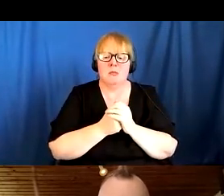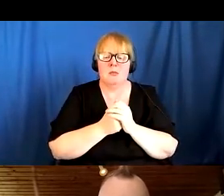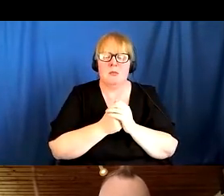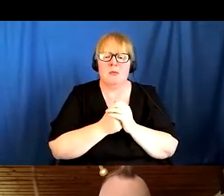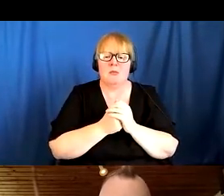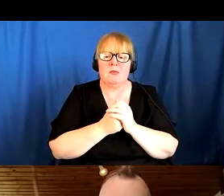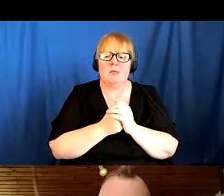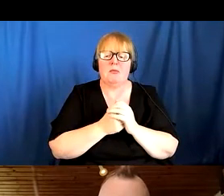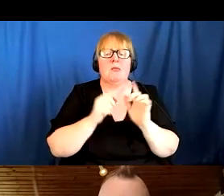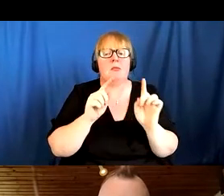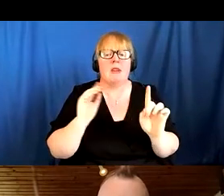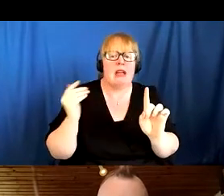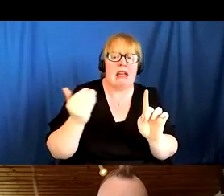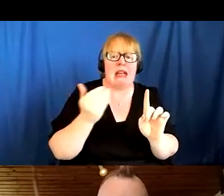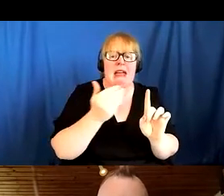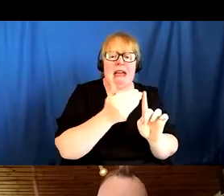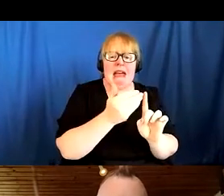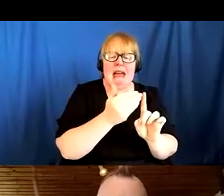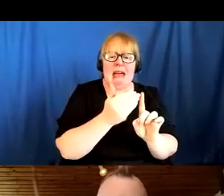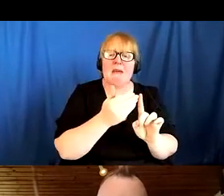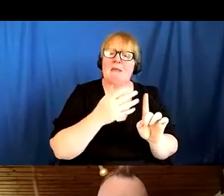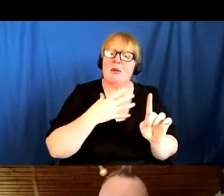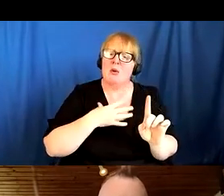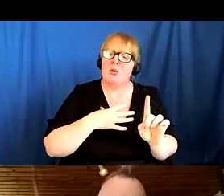What I wanted to do is to try and replicate something that